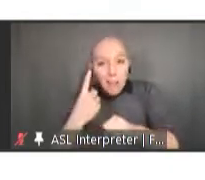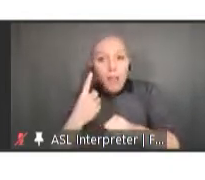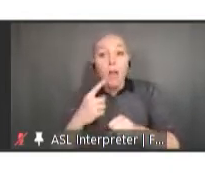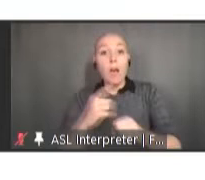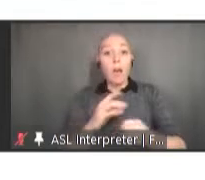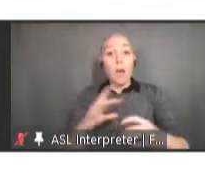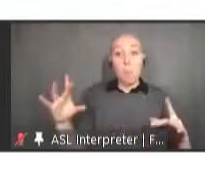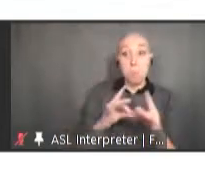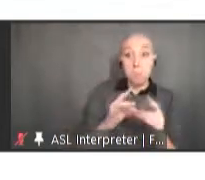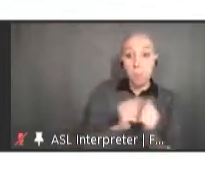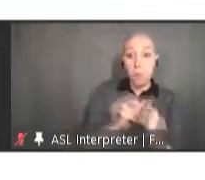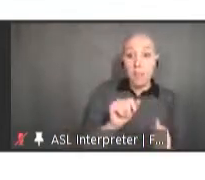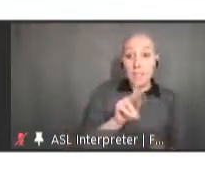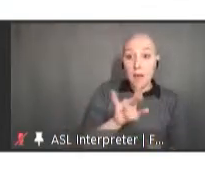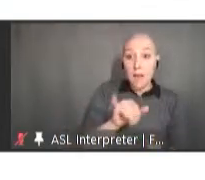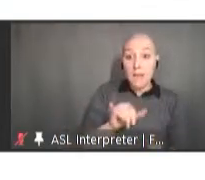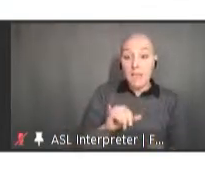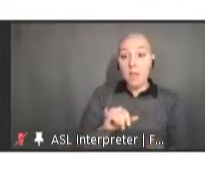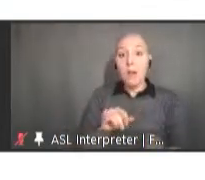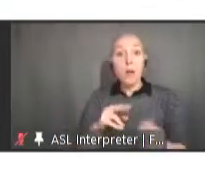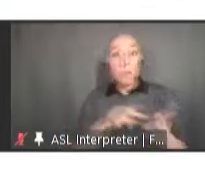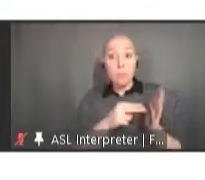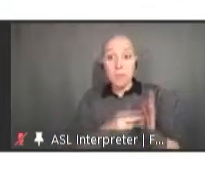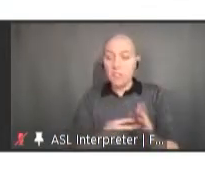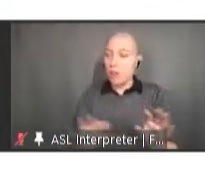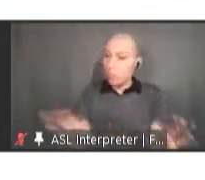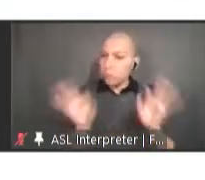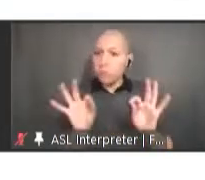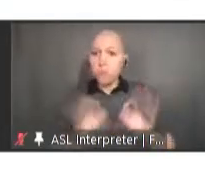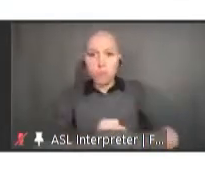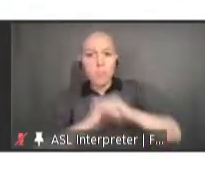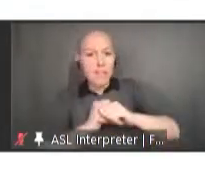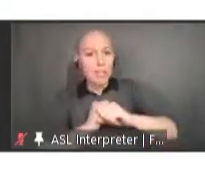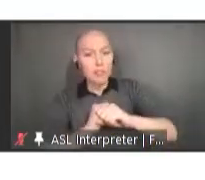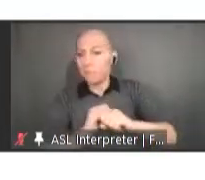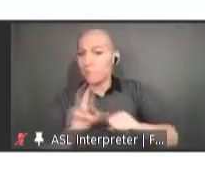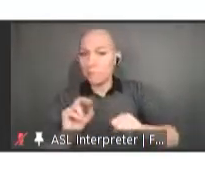They are just one step along the path to defining correlates of protection for SARS-CoV-2.